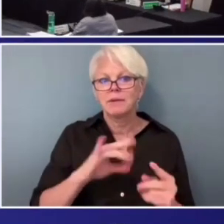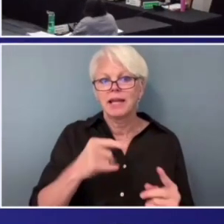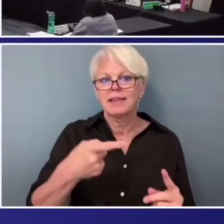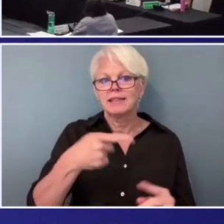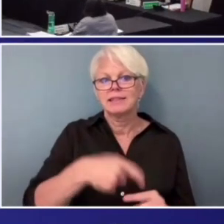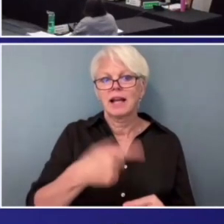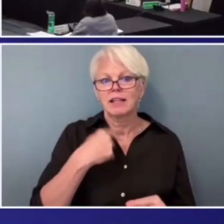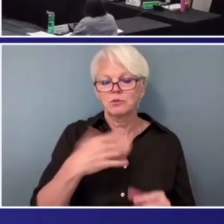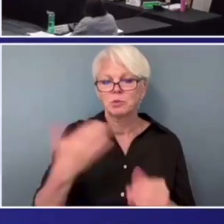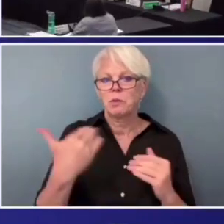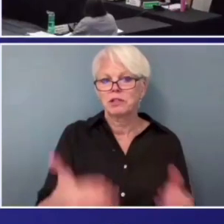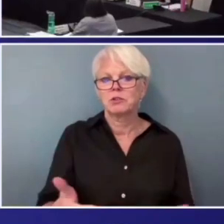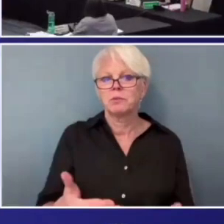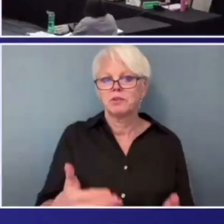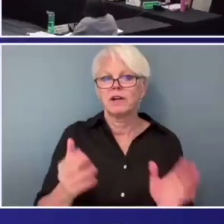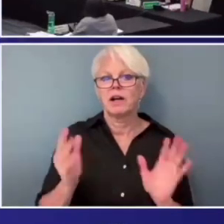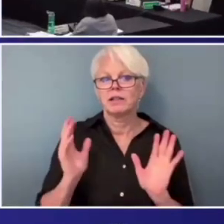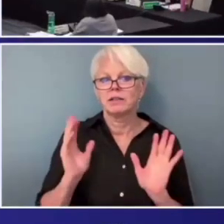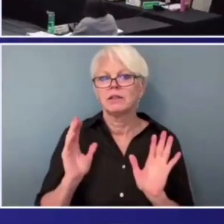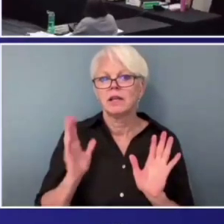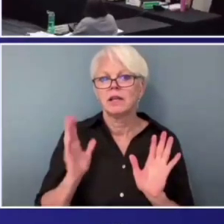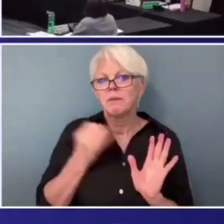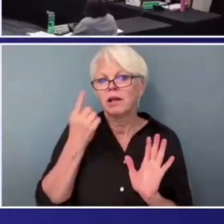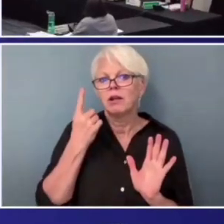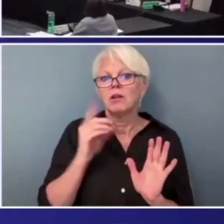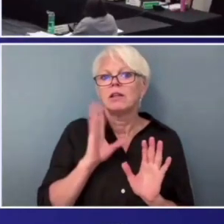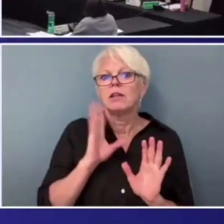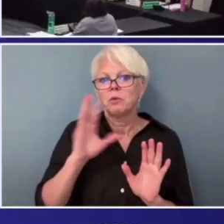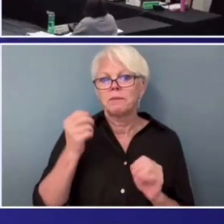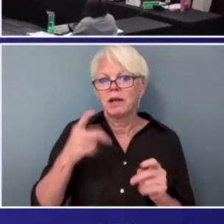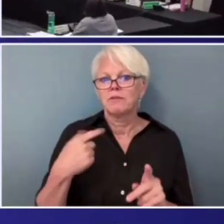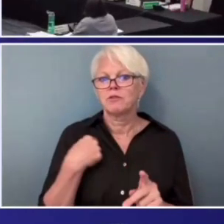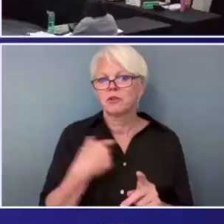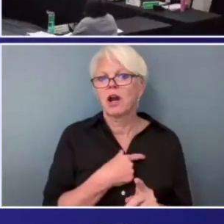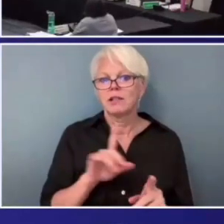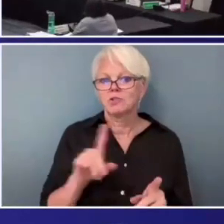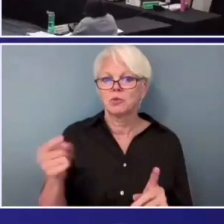move on, and as I understand, there will be opportunity for us to come back to some of these issues.